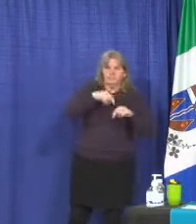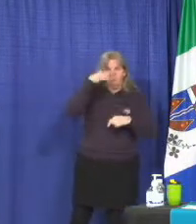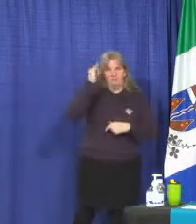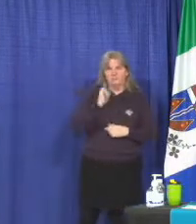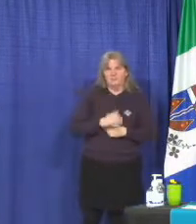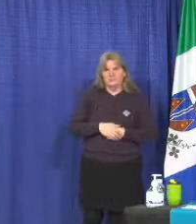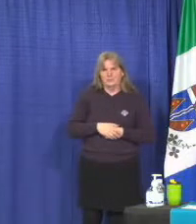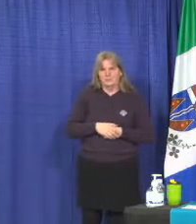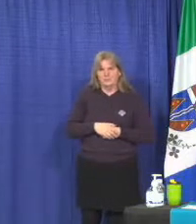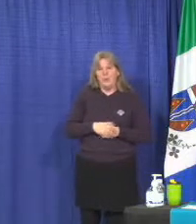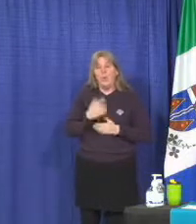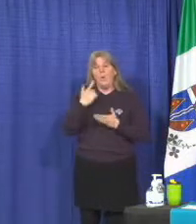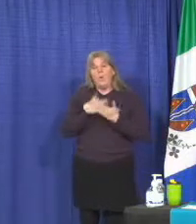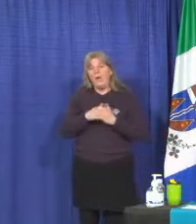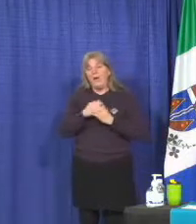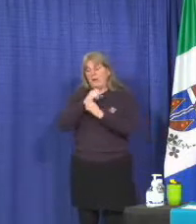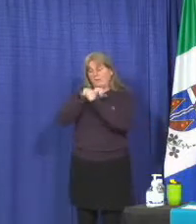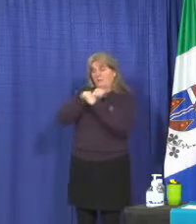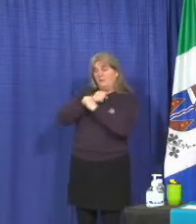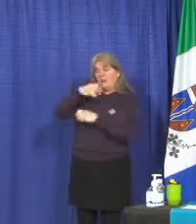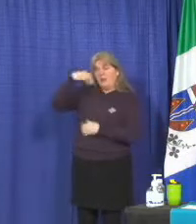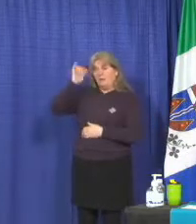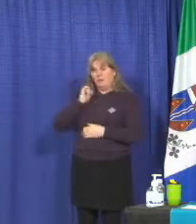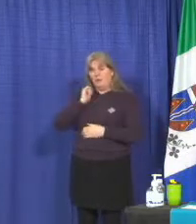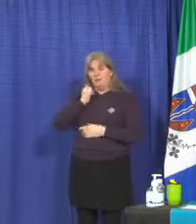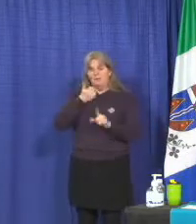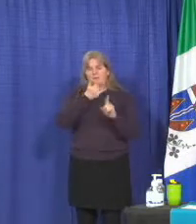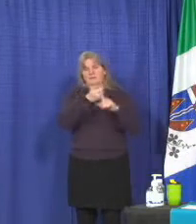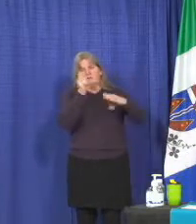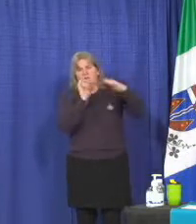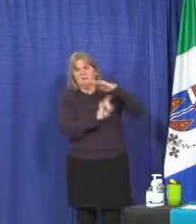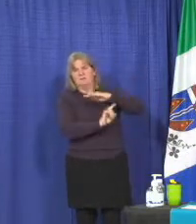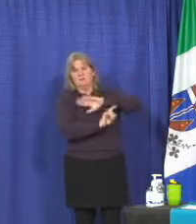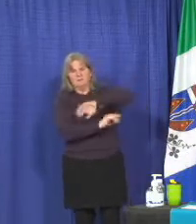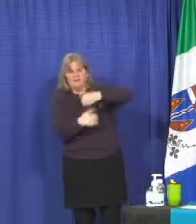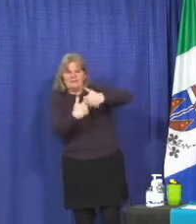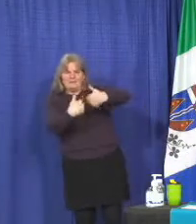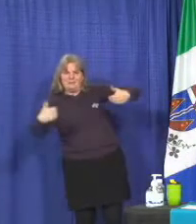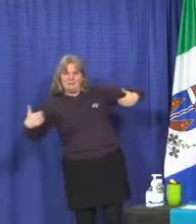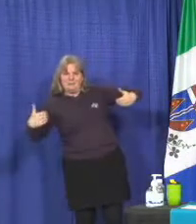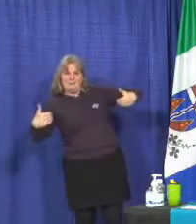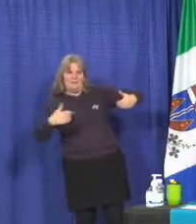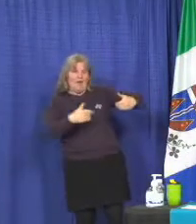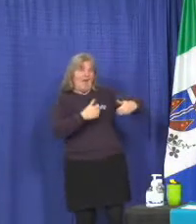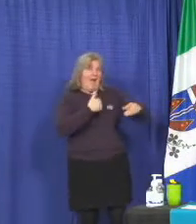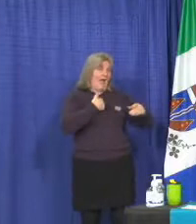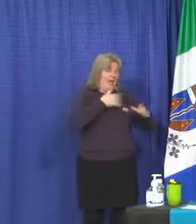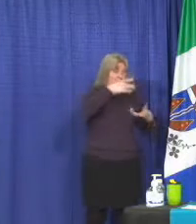quarantine or self-isolation that has kept people from spreading.